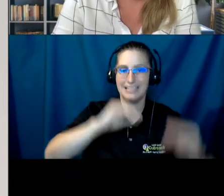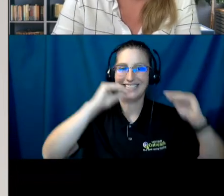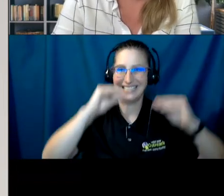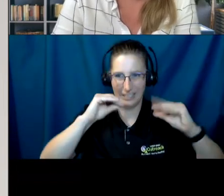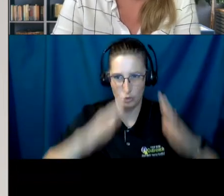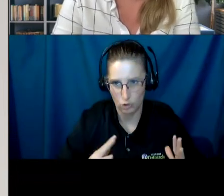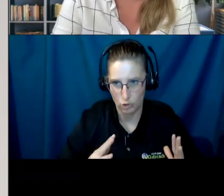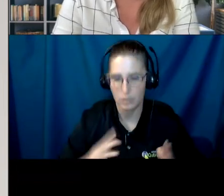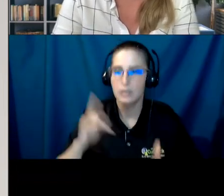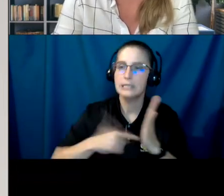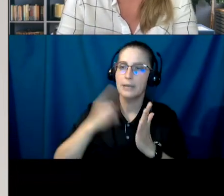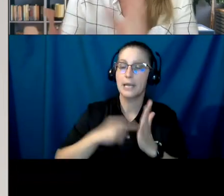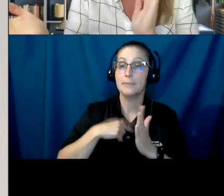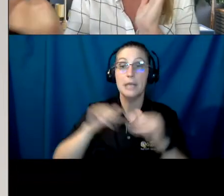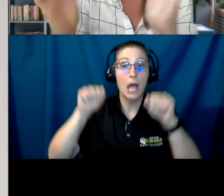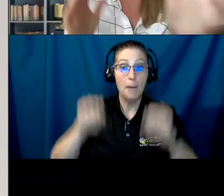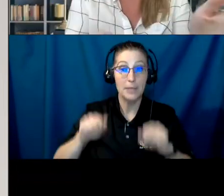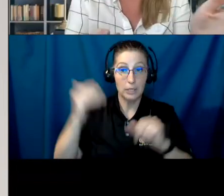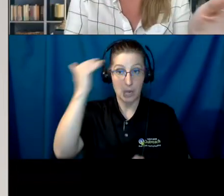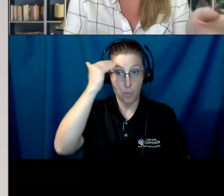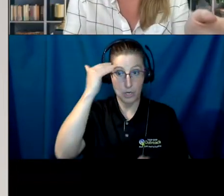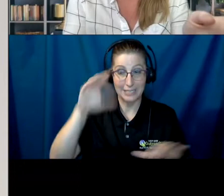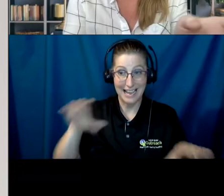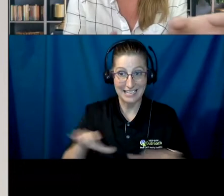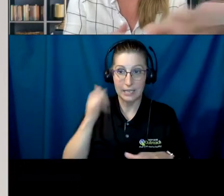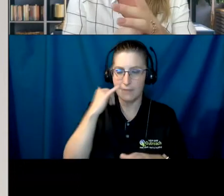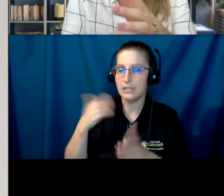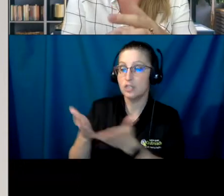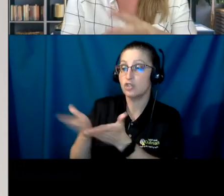during ability awareness activities, when I'm with a general ed classroom, I will tell